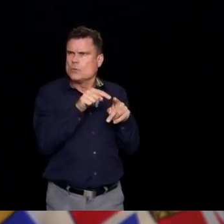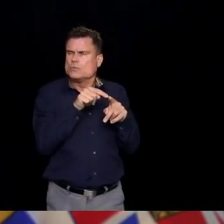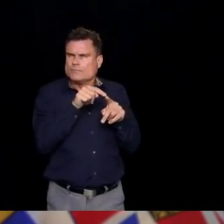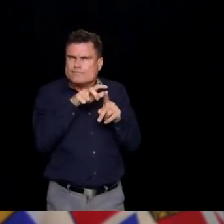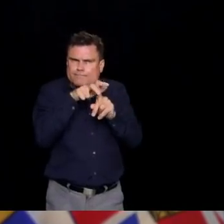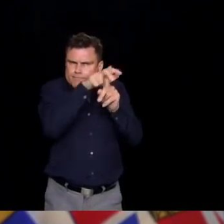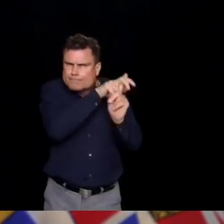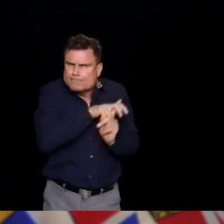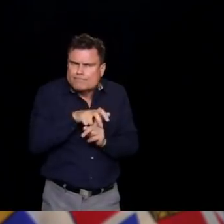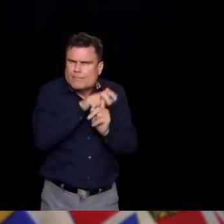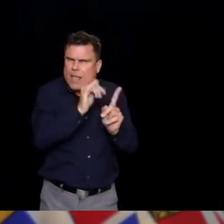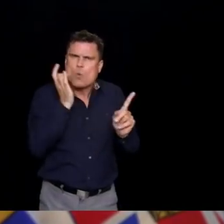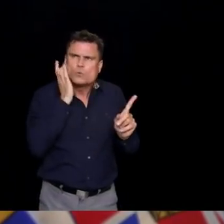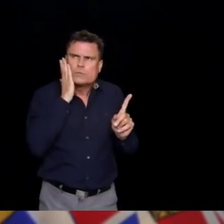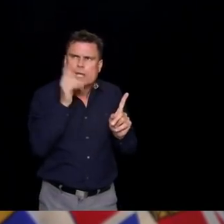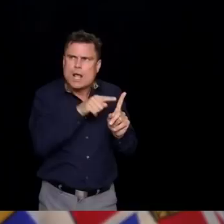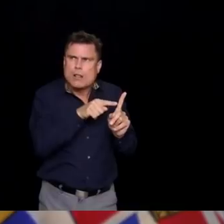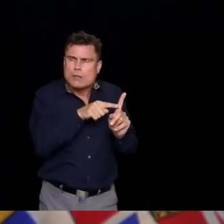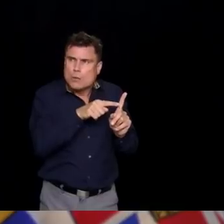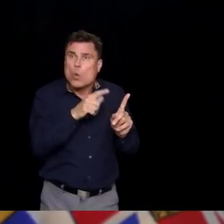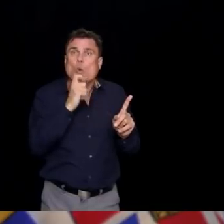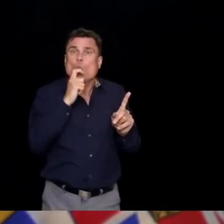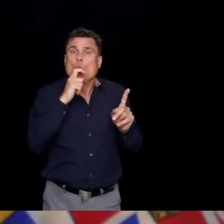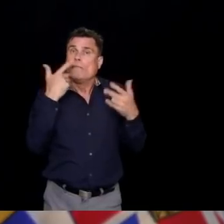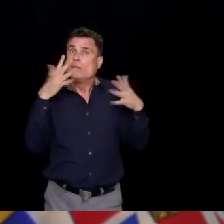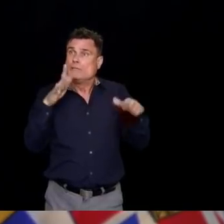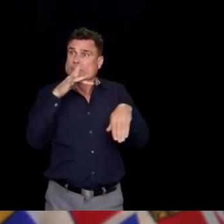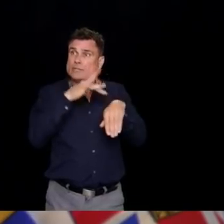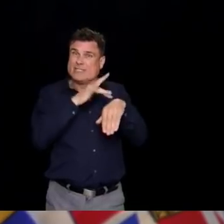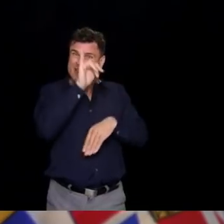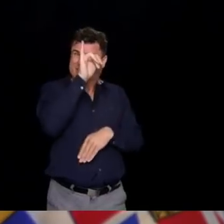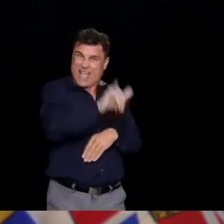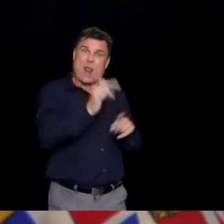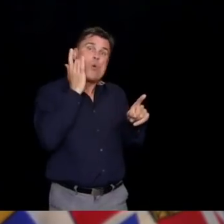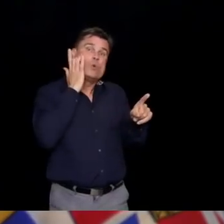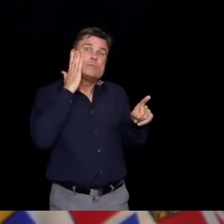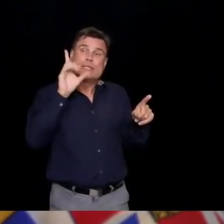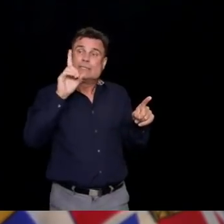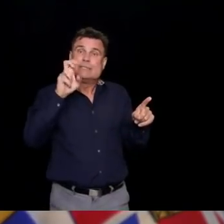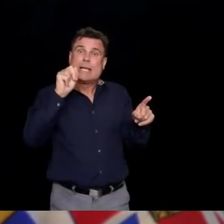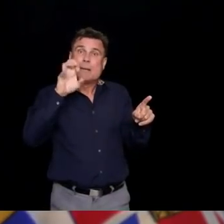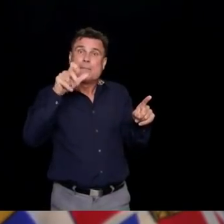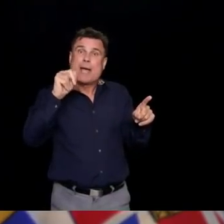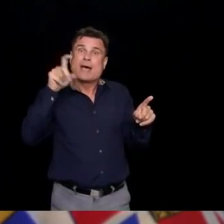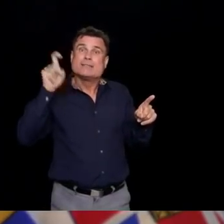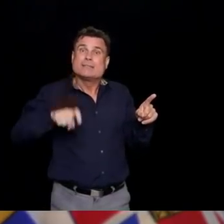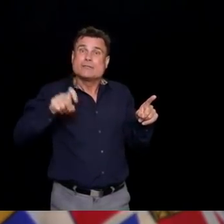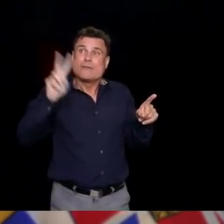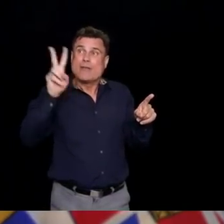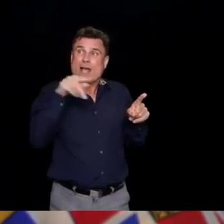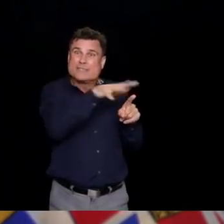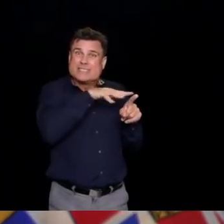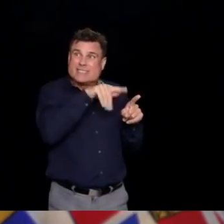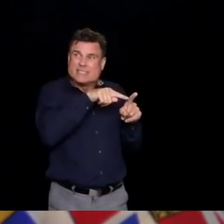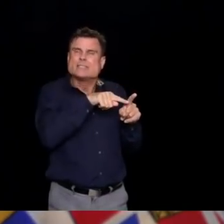Sunman suites Hotel on Davies Street between July 7 and July 16 and that is part of the ongoing investigation in Vancouver coastal health.